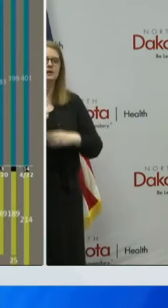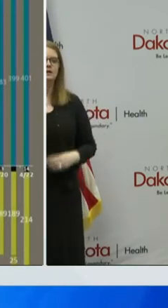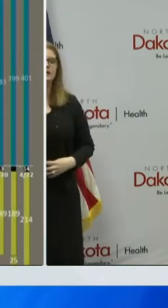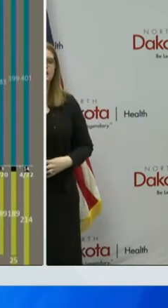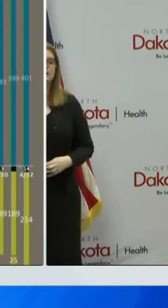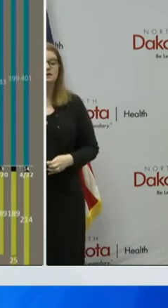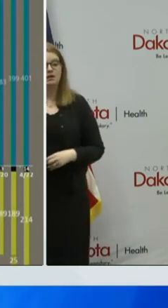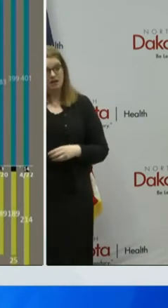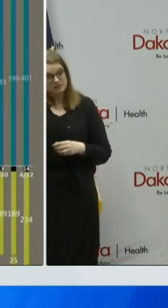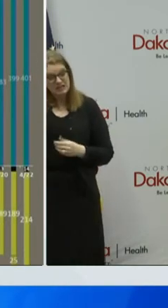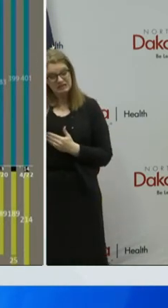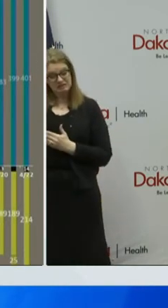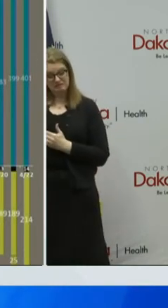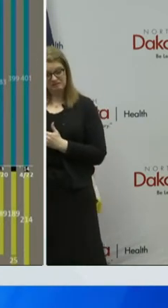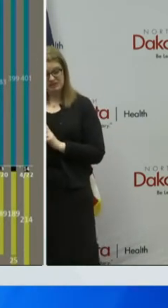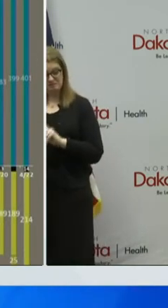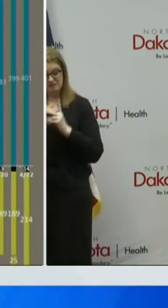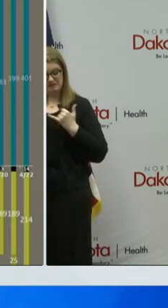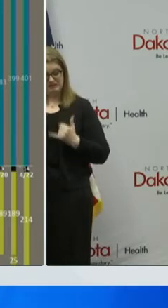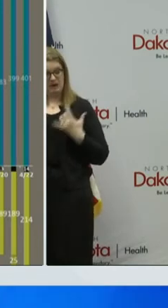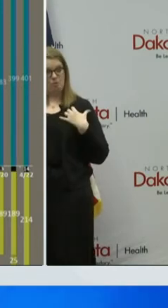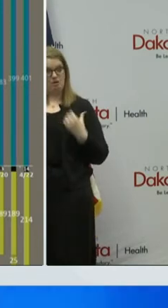ON THE NORTH DAKOTA CASE TRENDS,